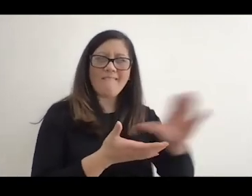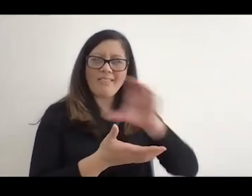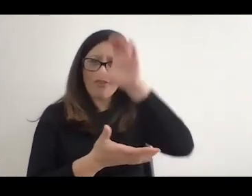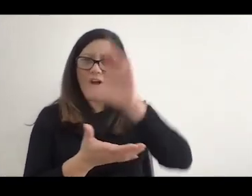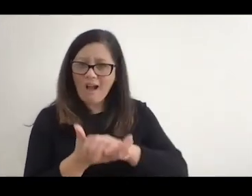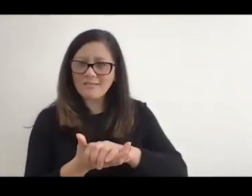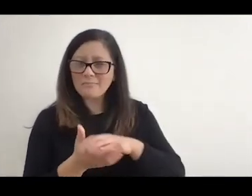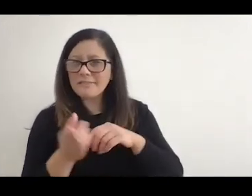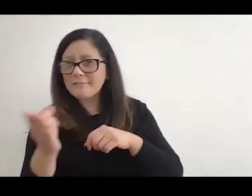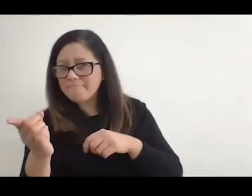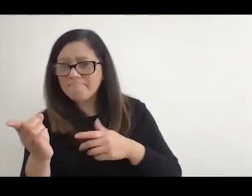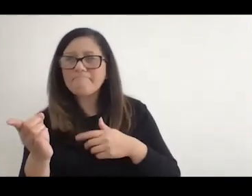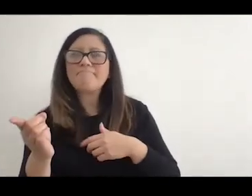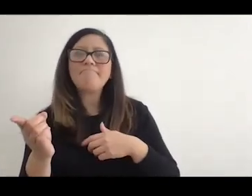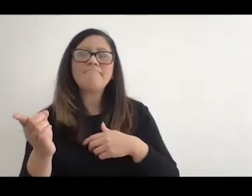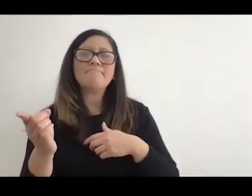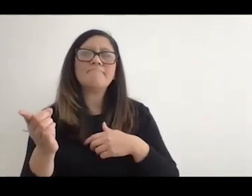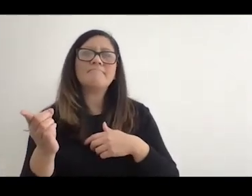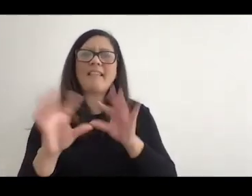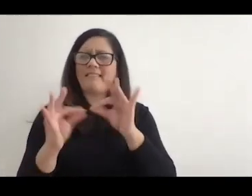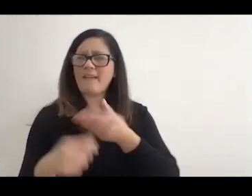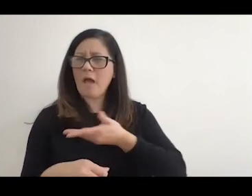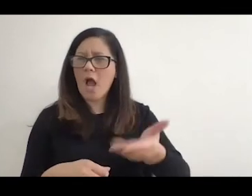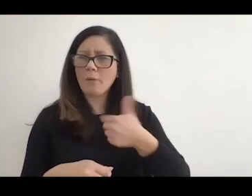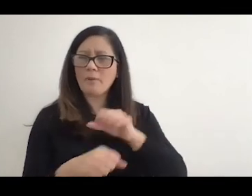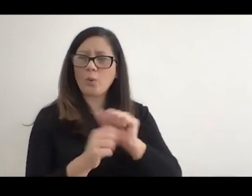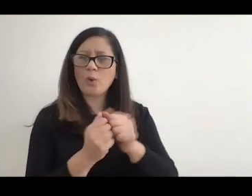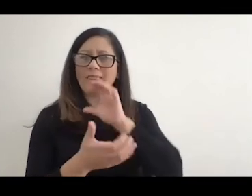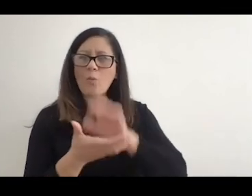the family is hired me to work with them and they they communicate to me how,